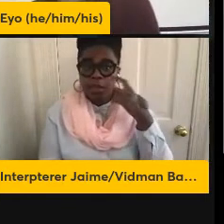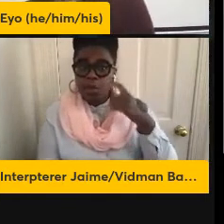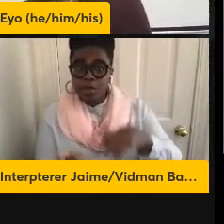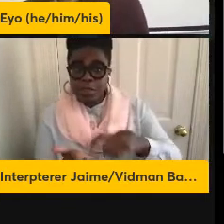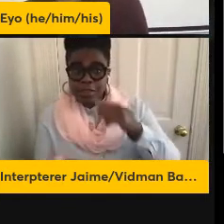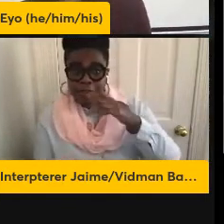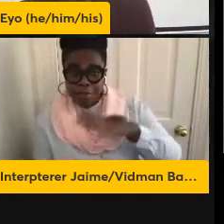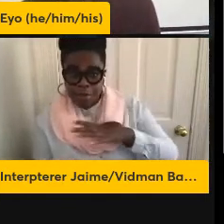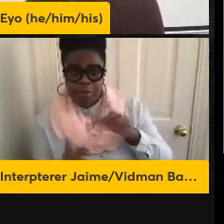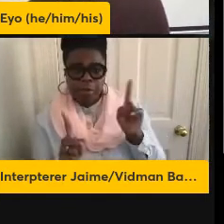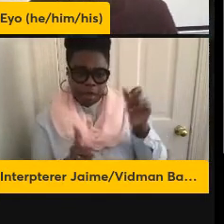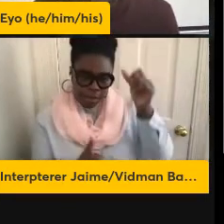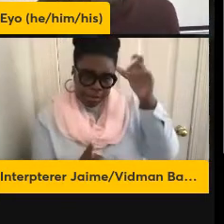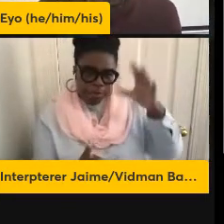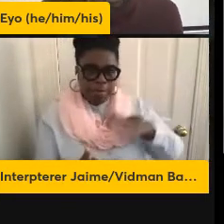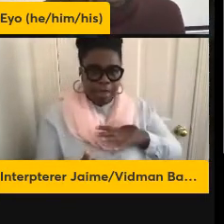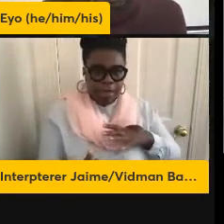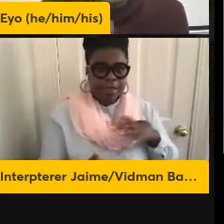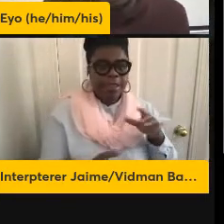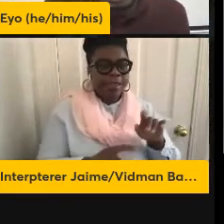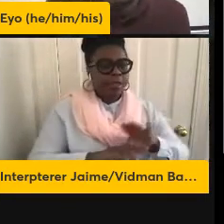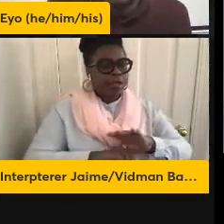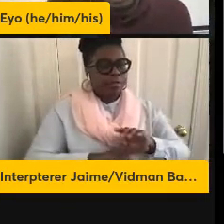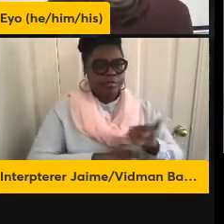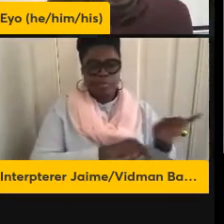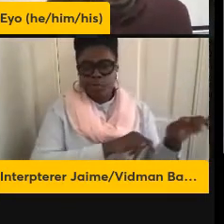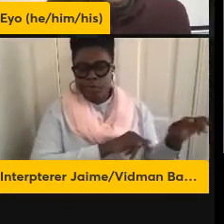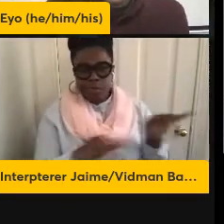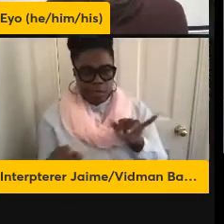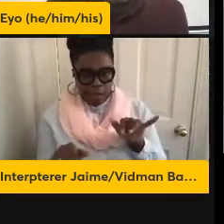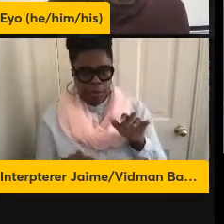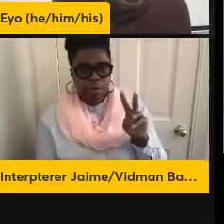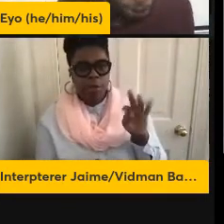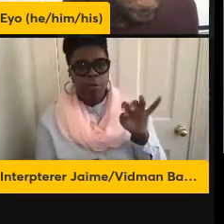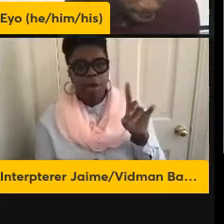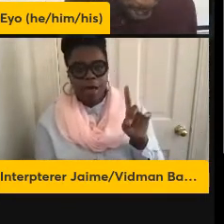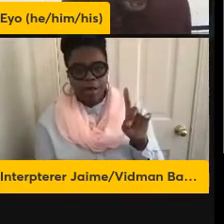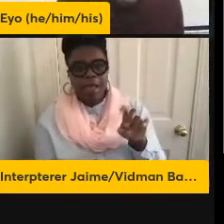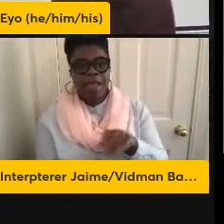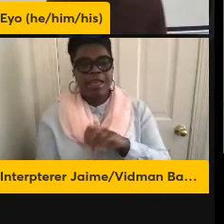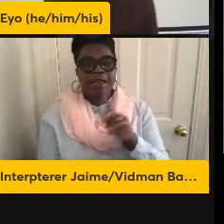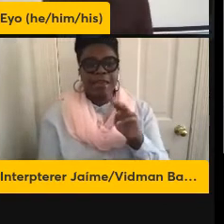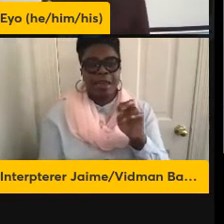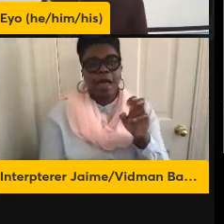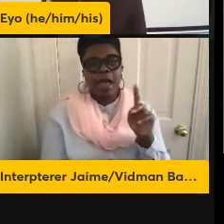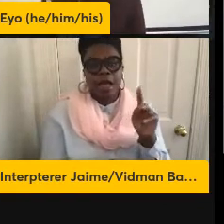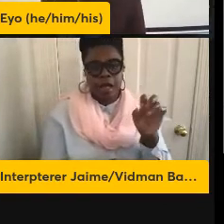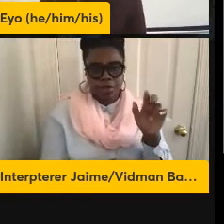at the males, he could see no differences between the wild types. And the knockouts again, suggesting that these mice have